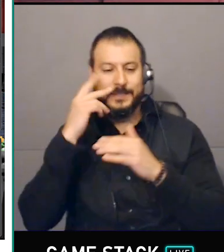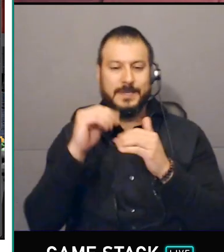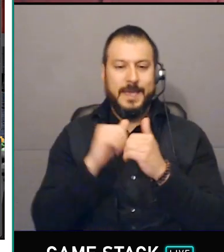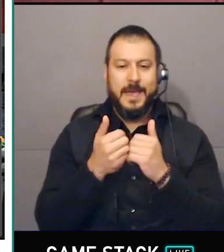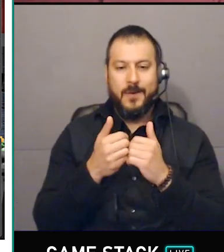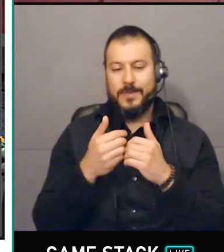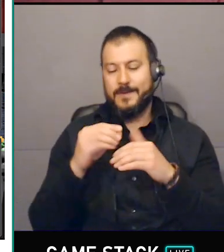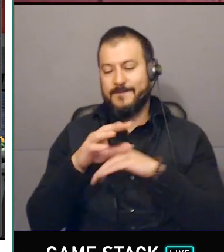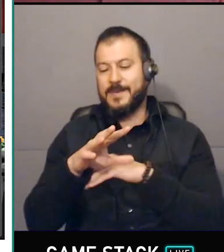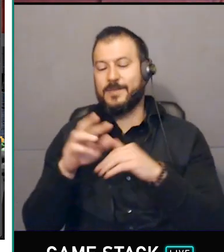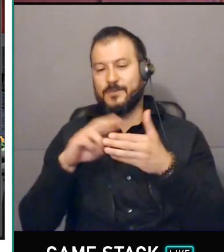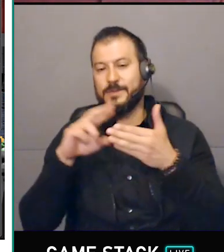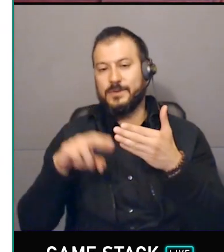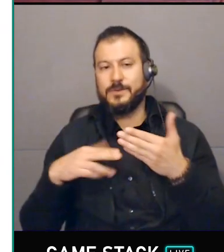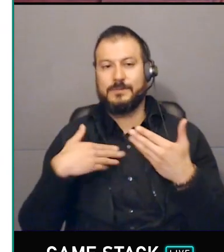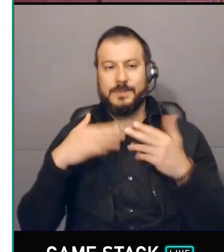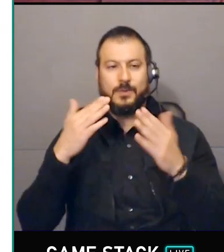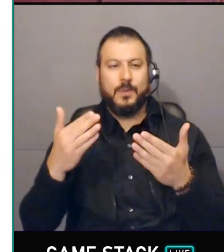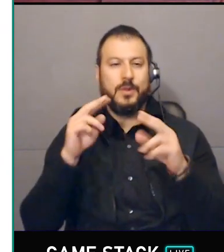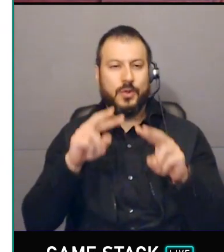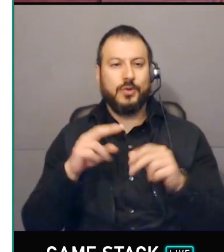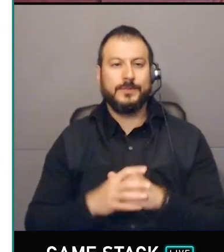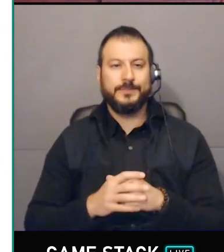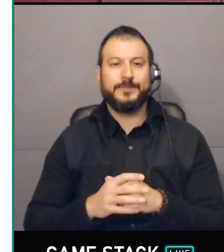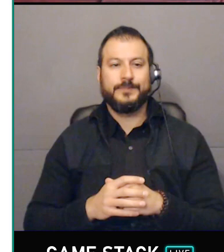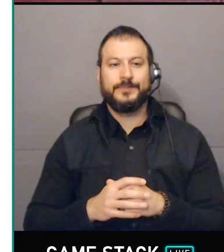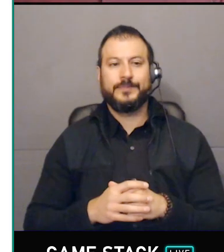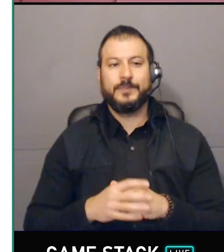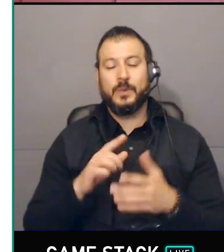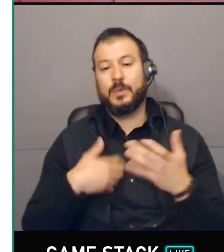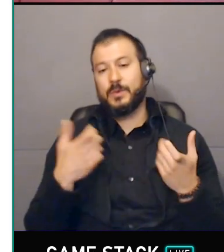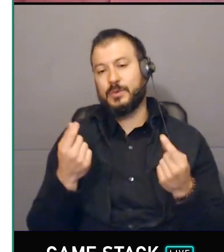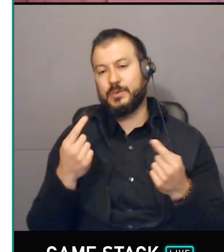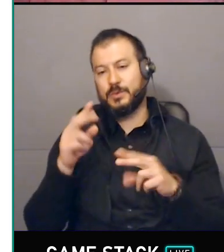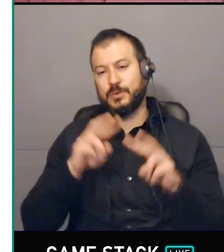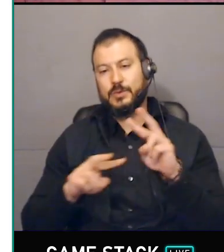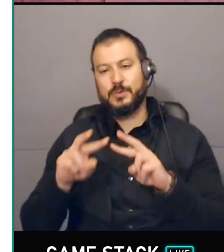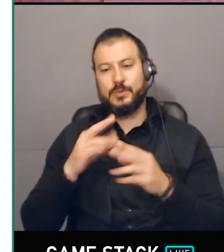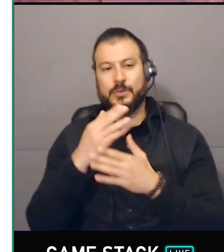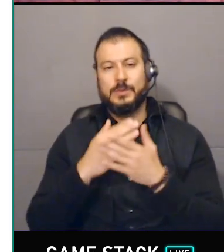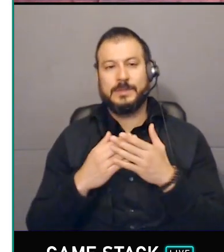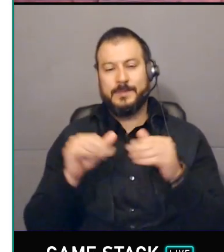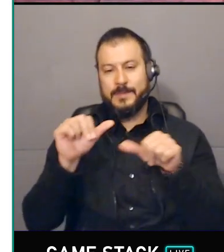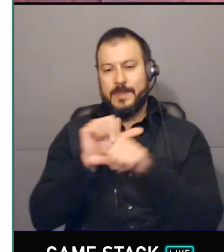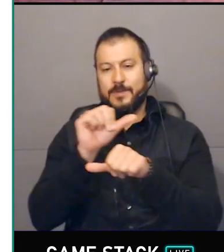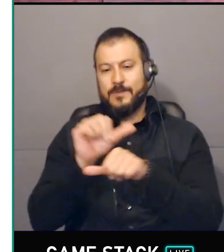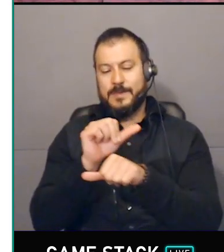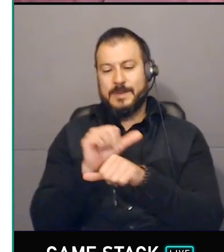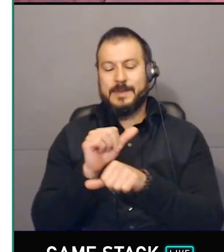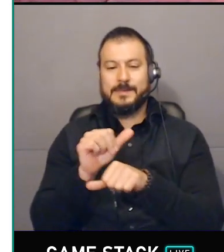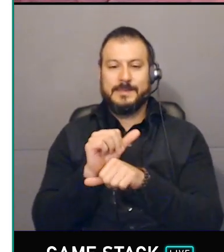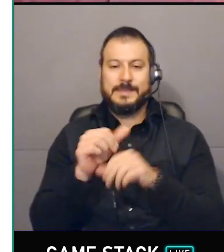So please go take a look. But what I want to do today is explore some of the algorithmic details,